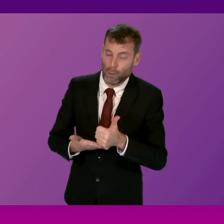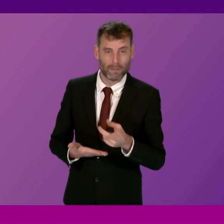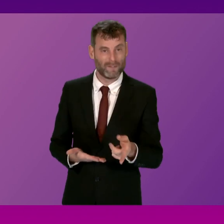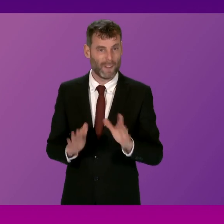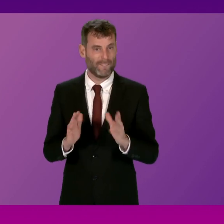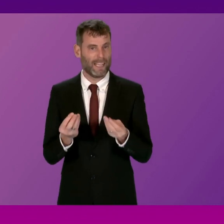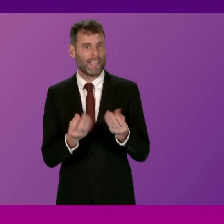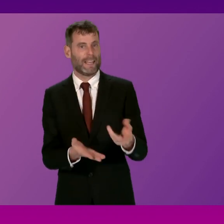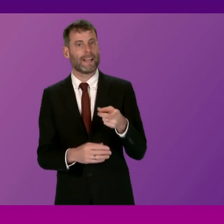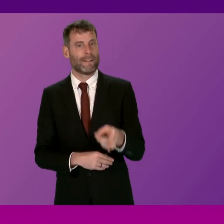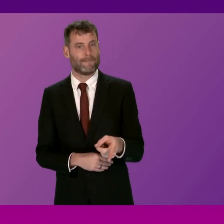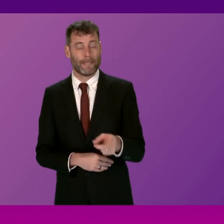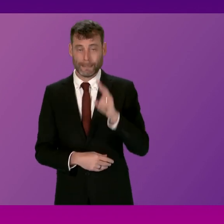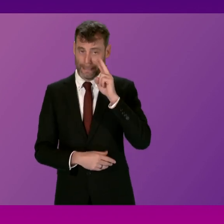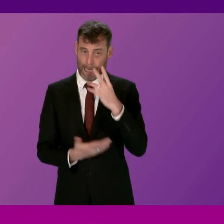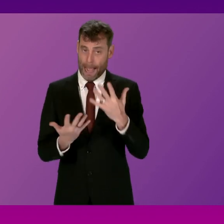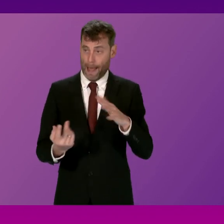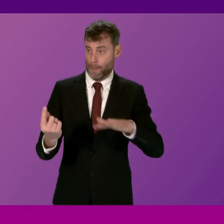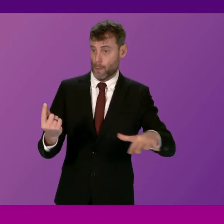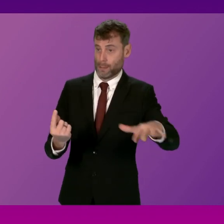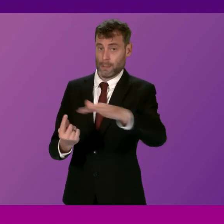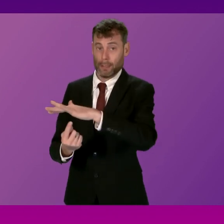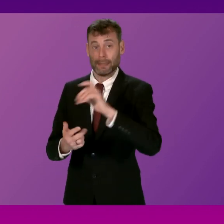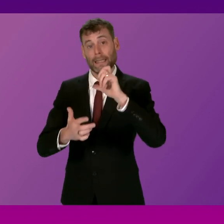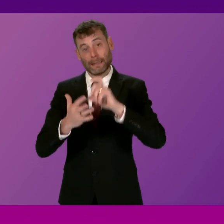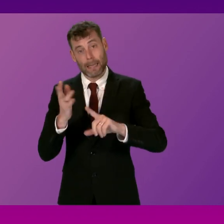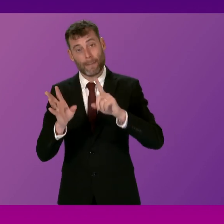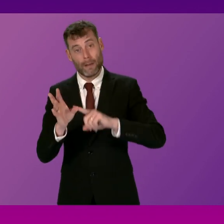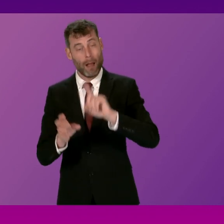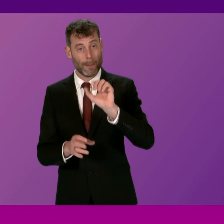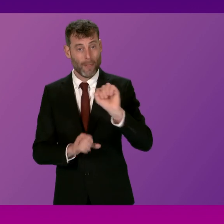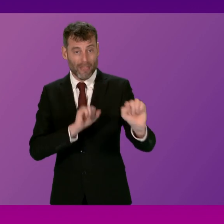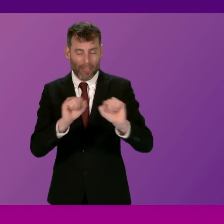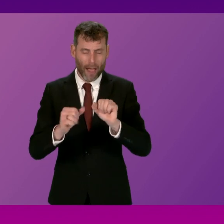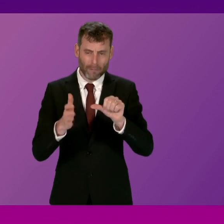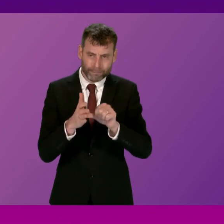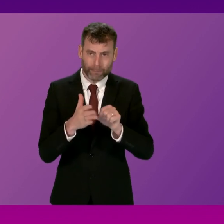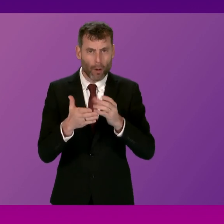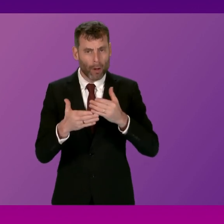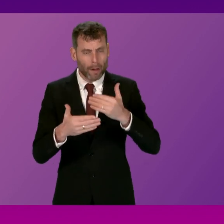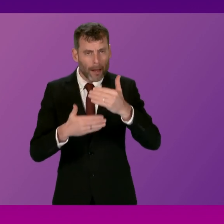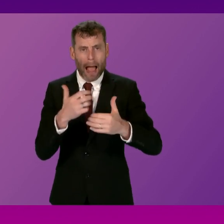“it is clear that the current situation in respect of disabled young people’s experiences of their transitions needs to improve.”—